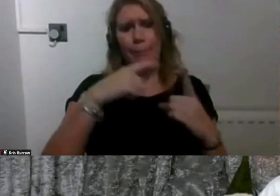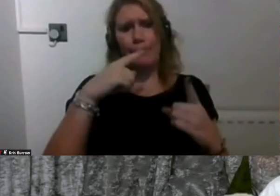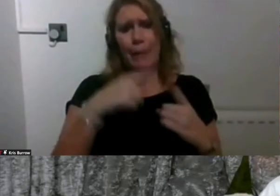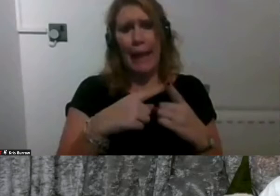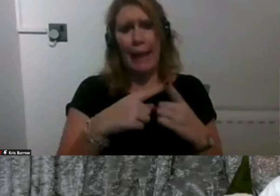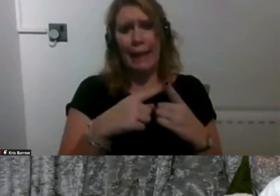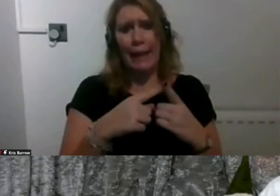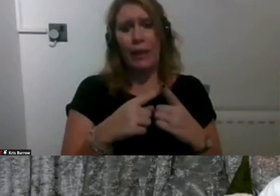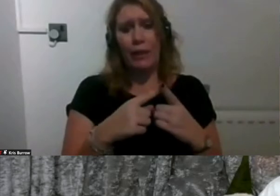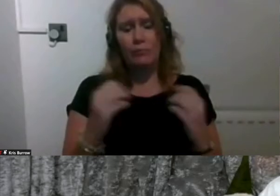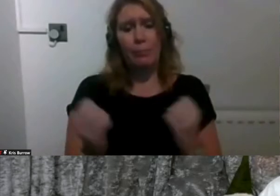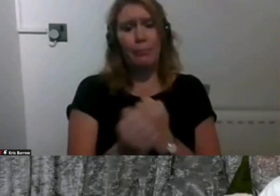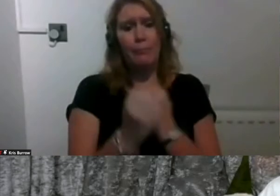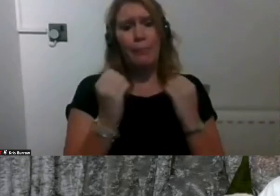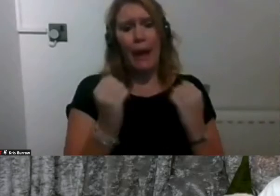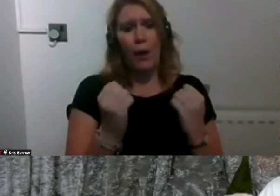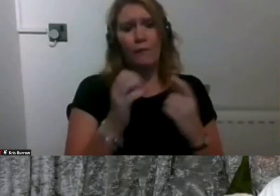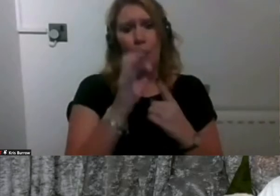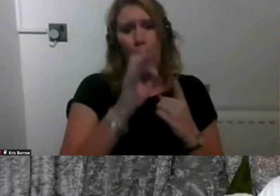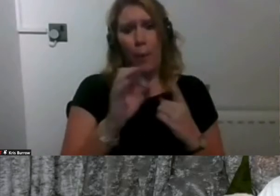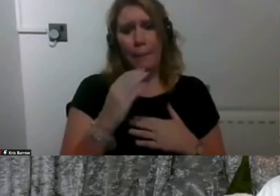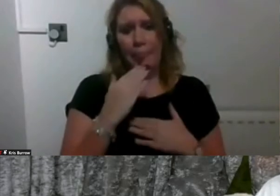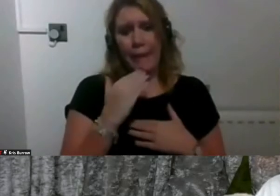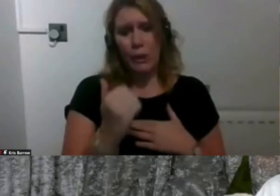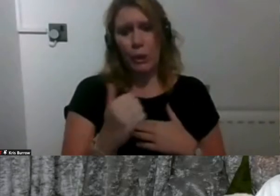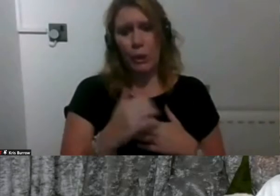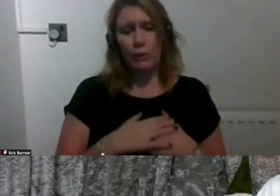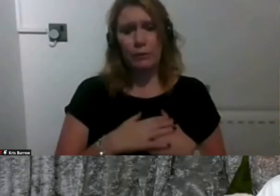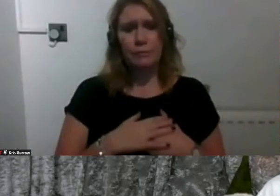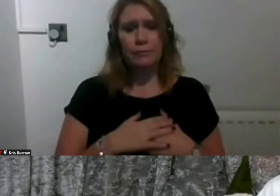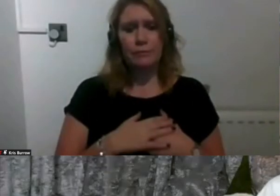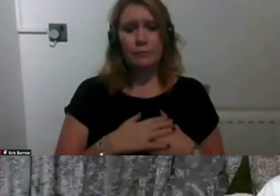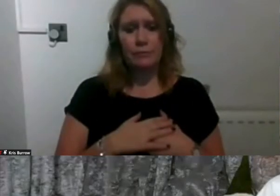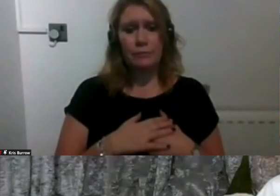poetry from Karen and Eve. Next I wonder